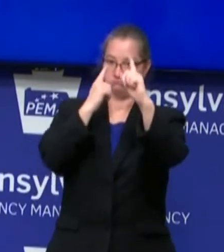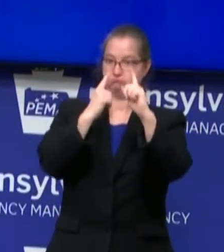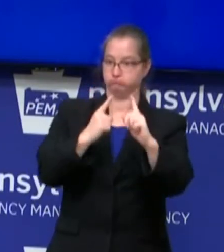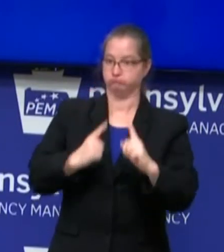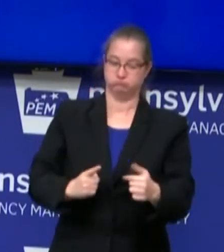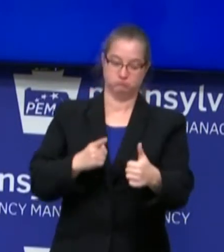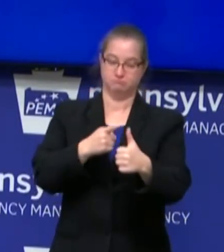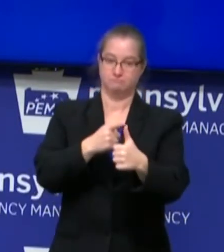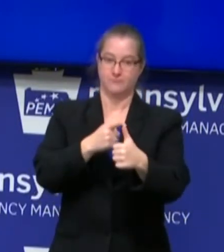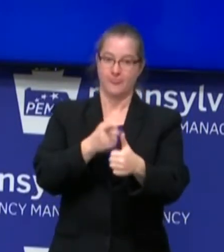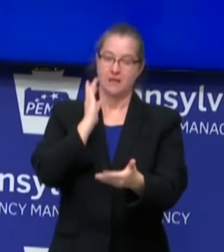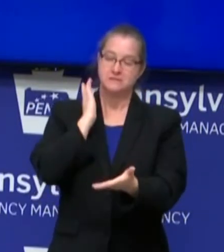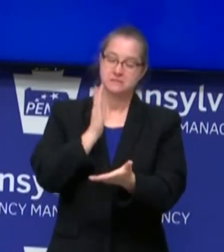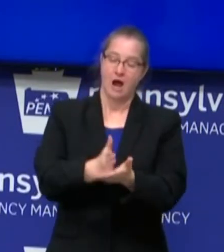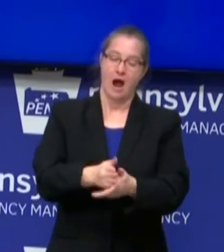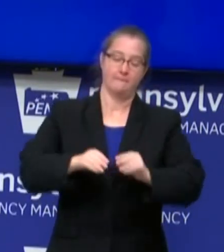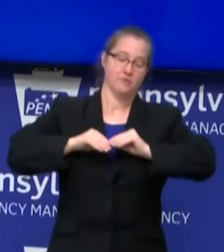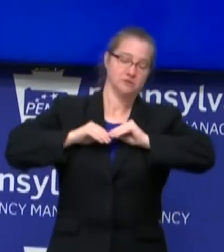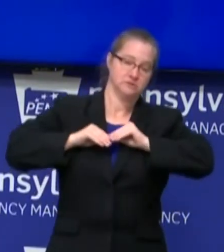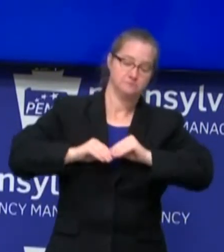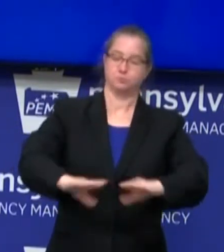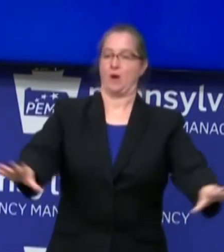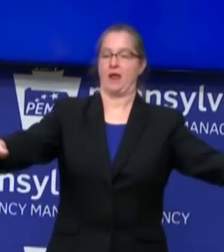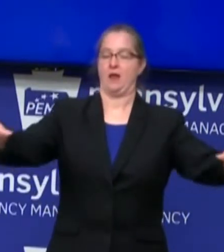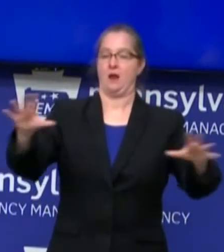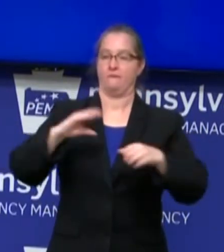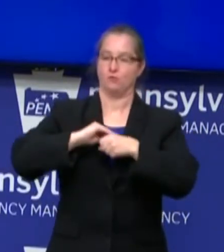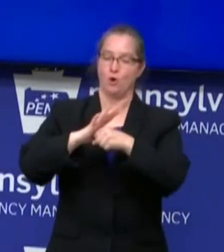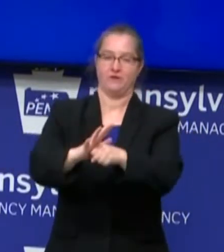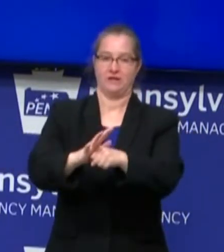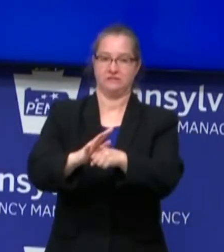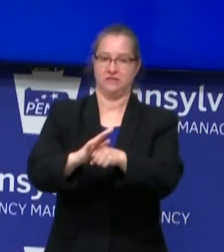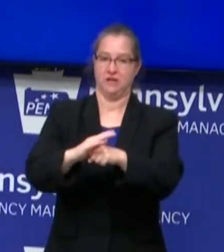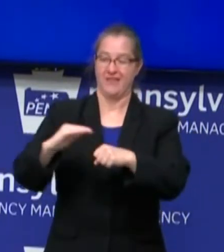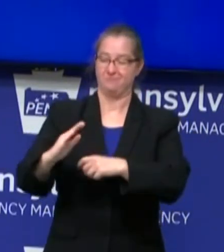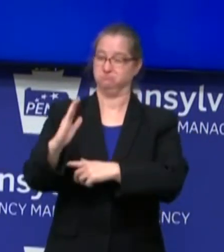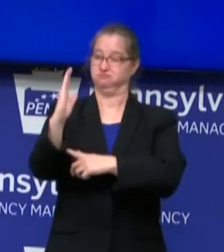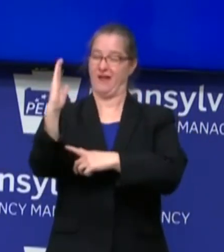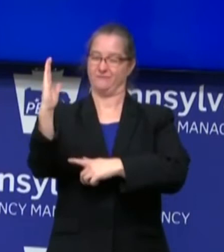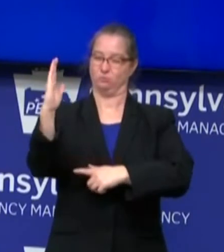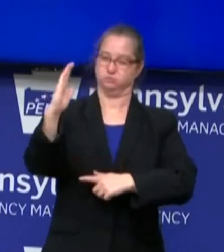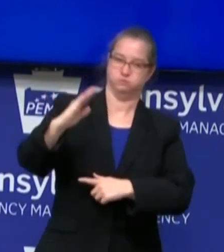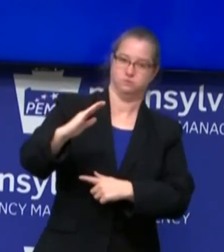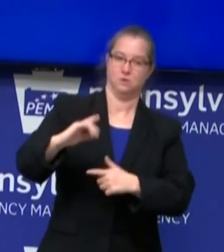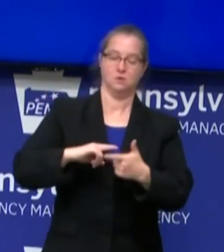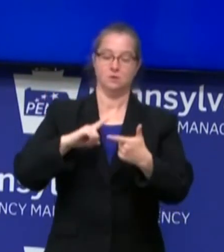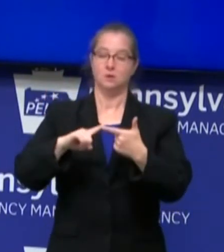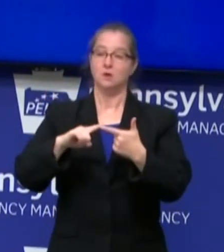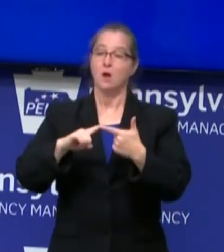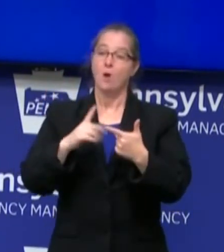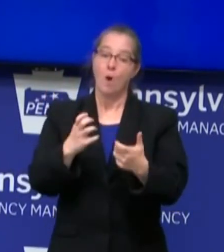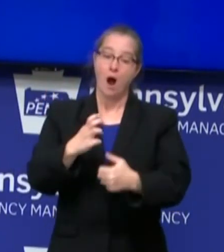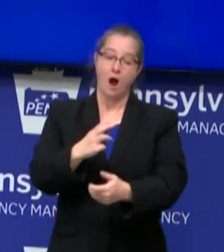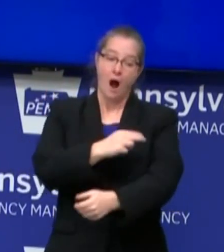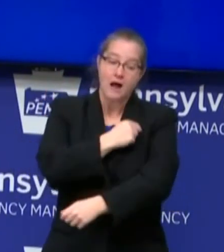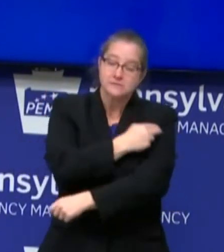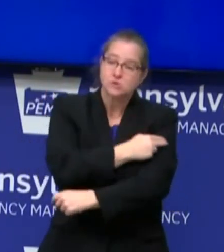ALLEGES THE SCHOOL BOARD NOT THE PA. DEPARTMENT OF EDUCATION SHOULD MAKE DECISIONS ON WHEN SCHOOLS OPEN AND CLOSE. HE BELIEVES THE